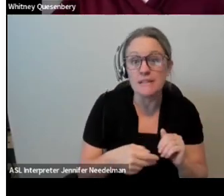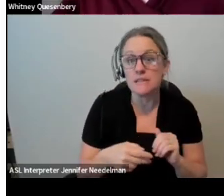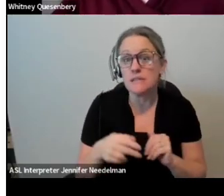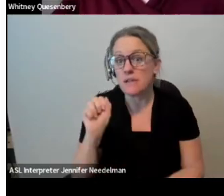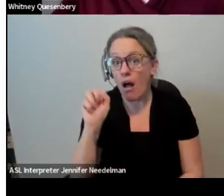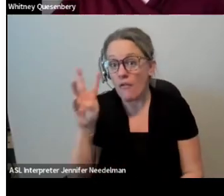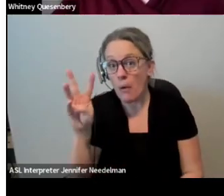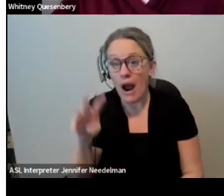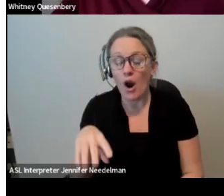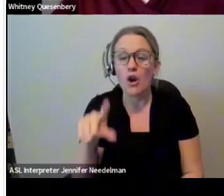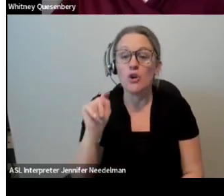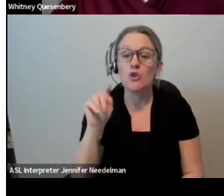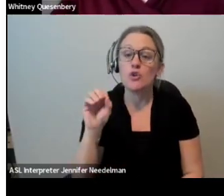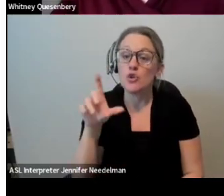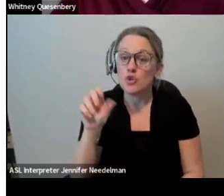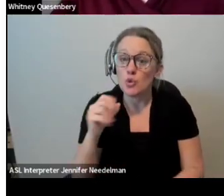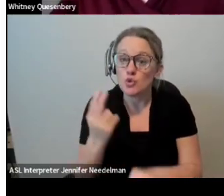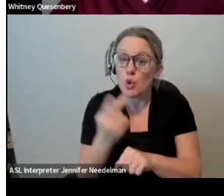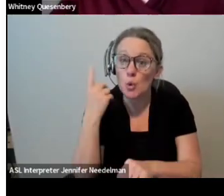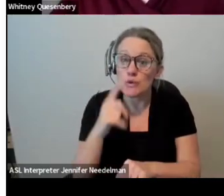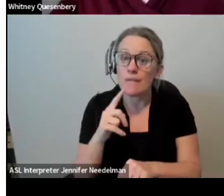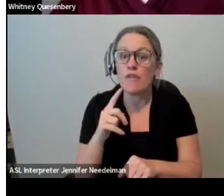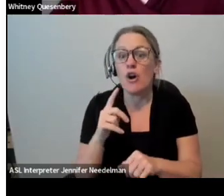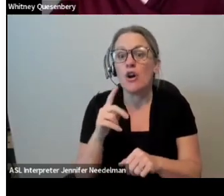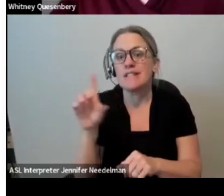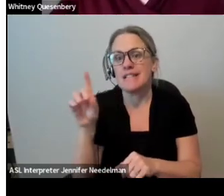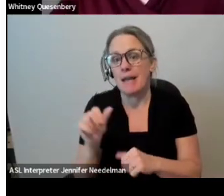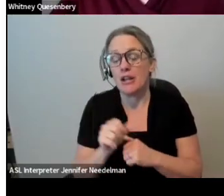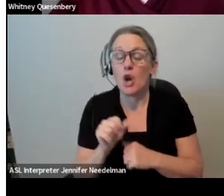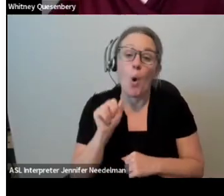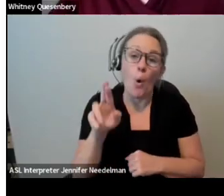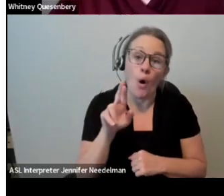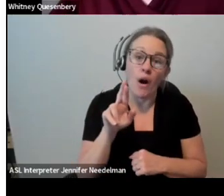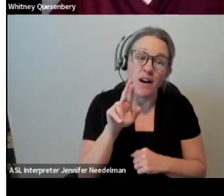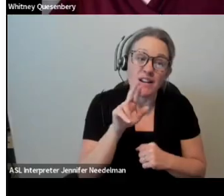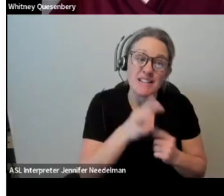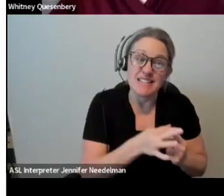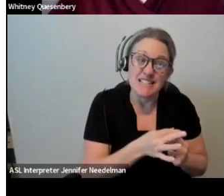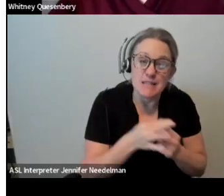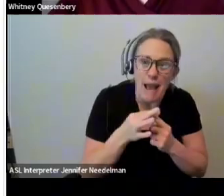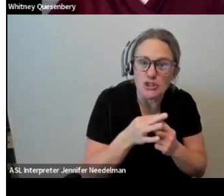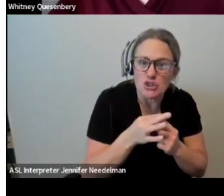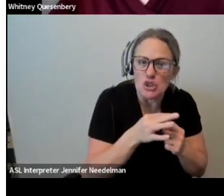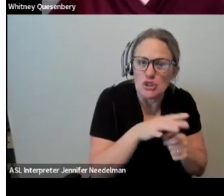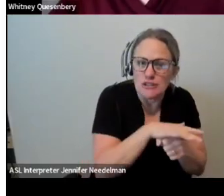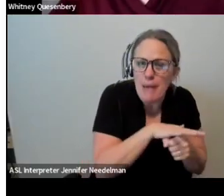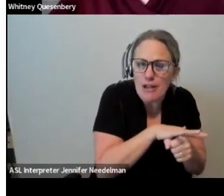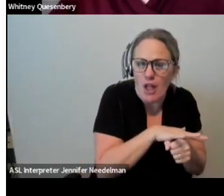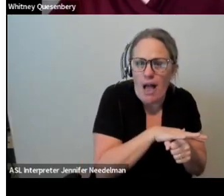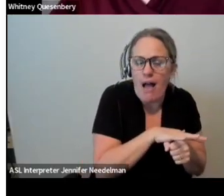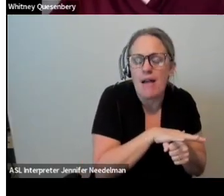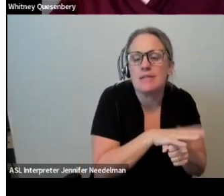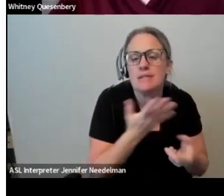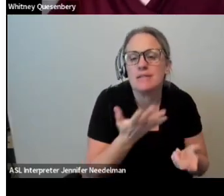for disability versus when it is specialized. So how, how common is it, how likely it is